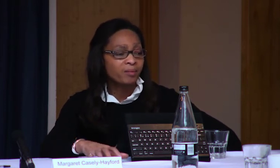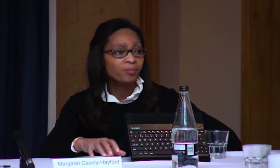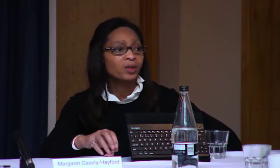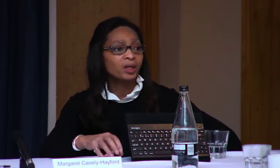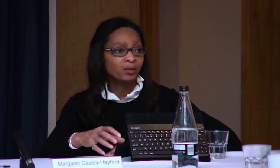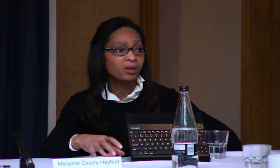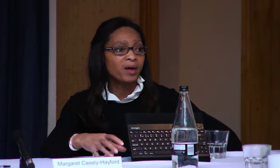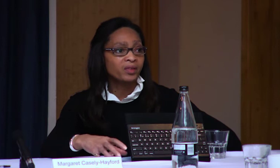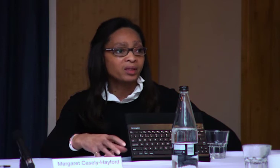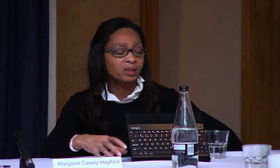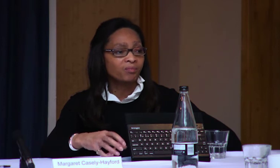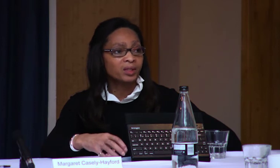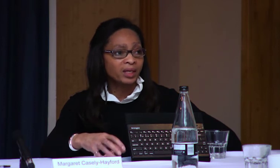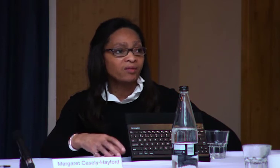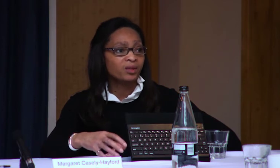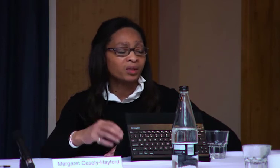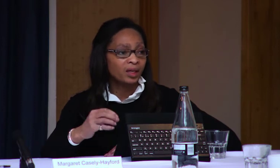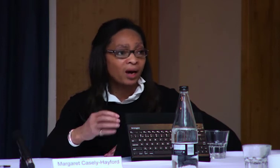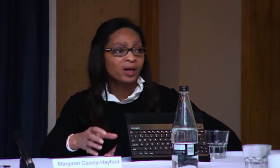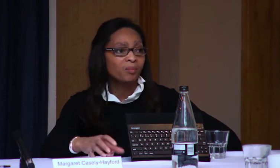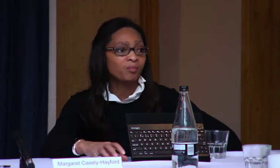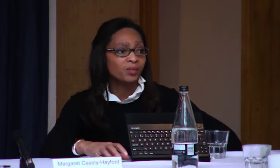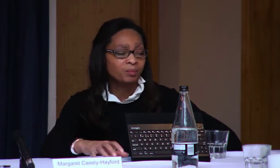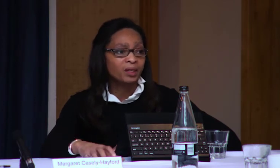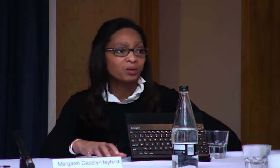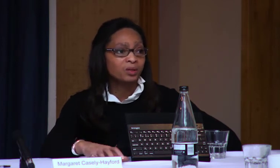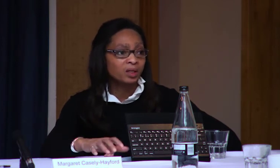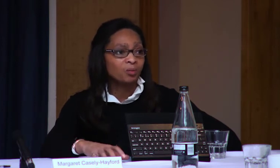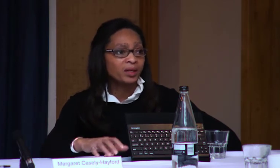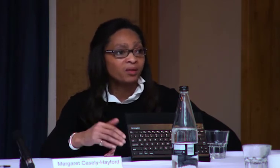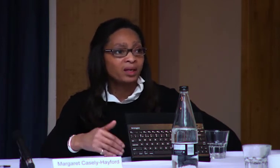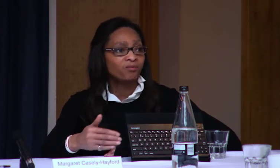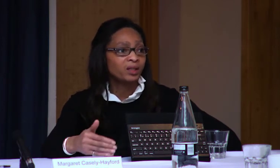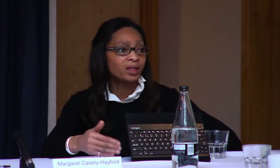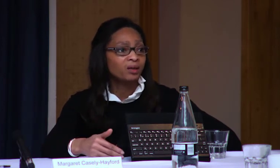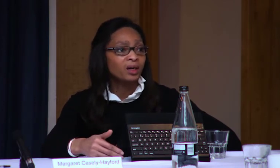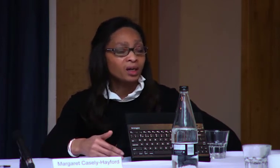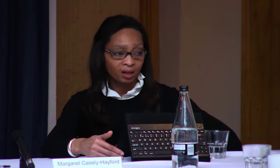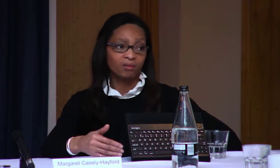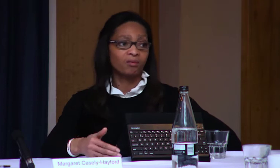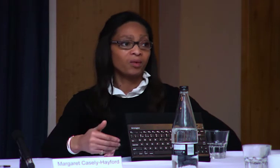to them that the methods are safe, that the outcome is being used in a way that they feel they can robustly support. I think that this came up at the NHS Citizens' discussion, and I thought what was really